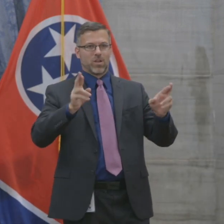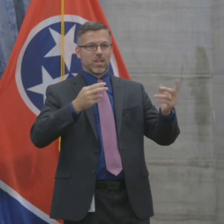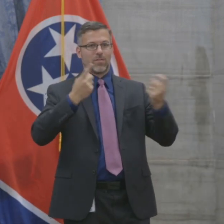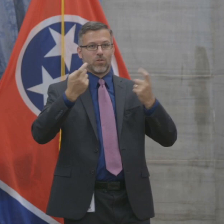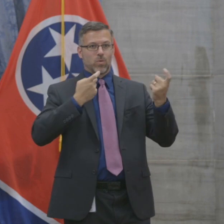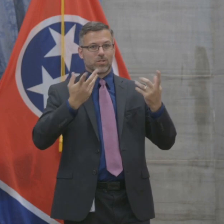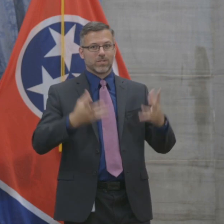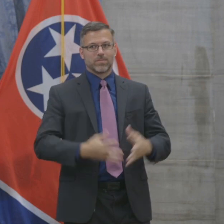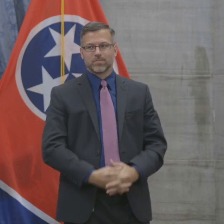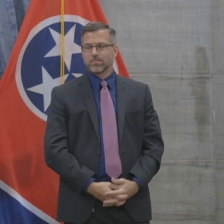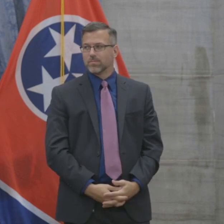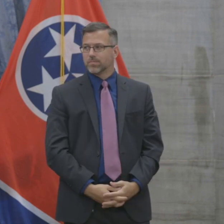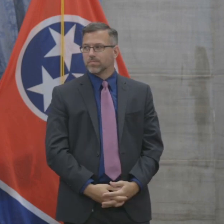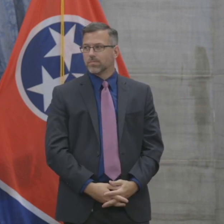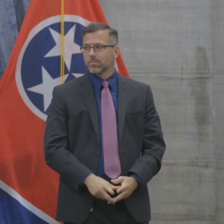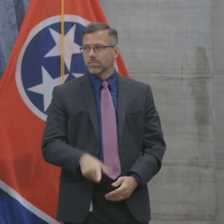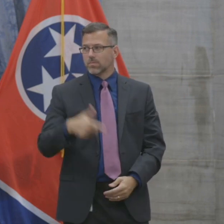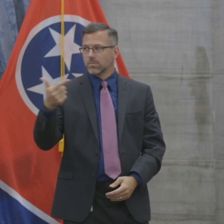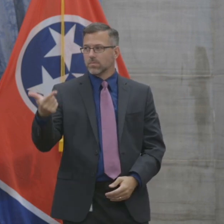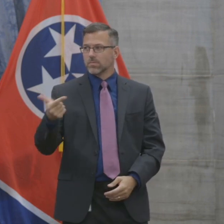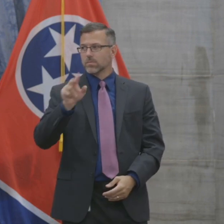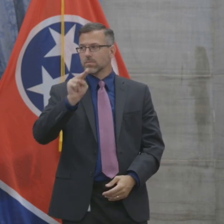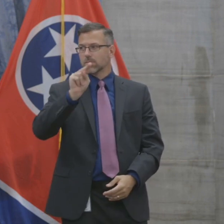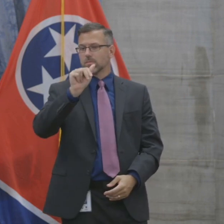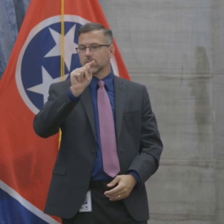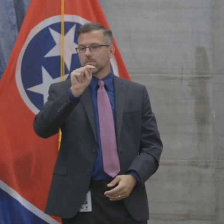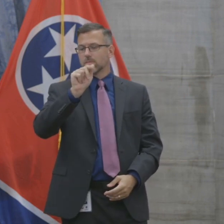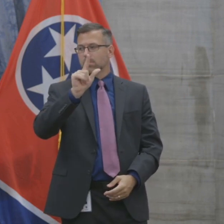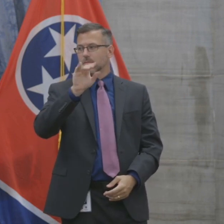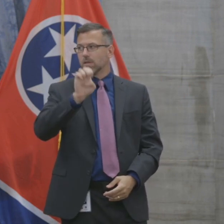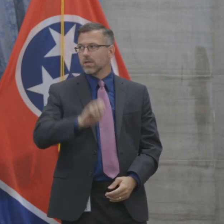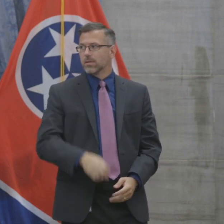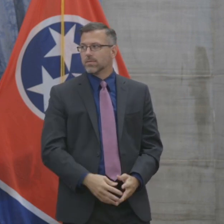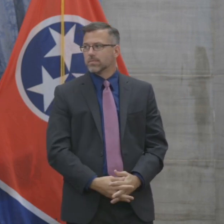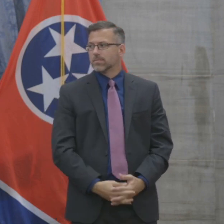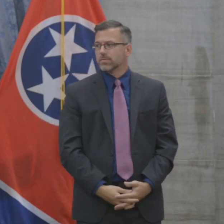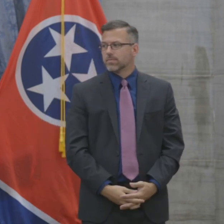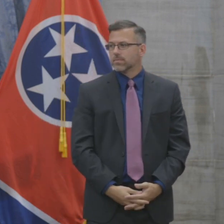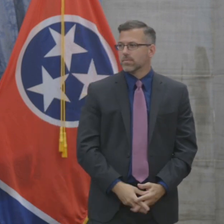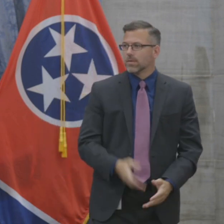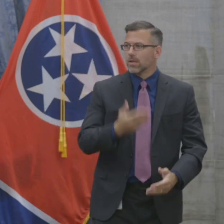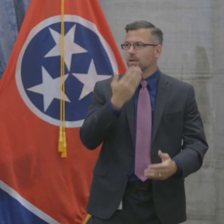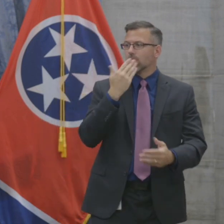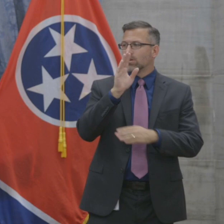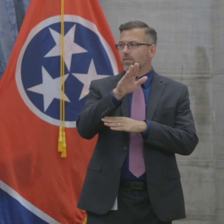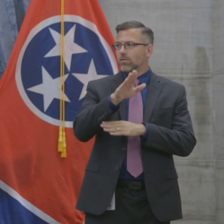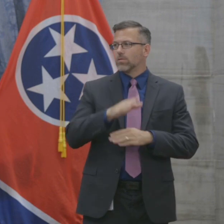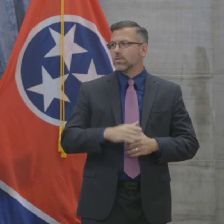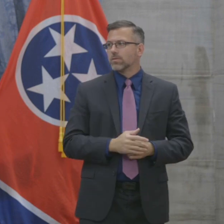the program. It ensures the integrity of the program. Unemployment is meant to be a transitional program. And the